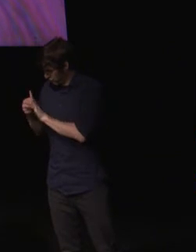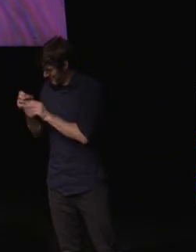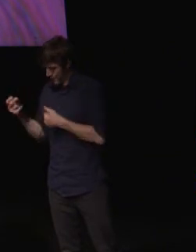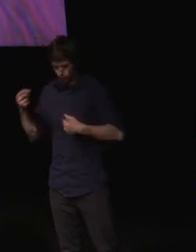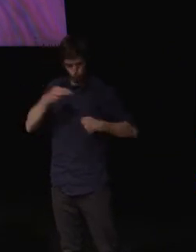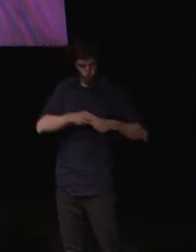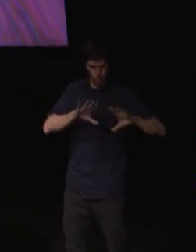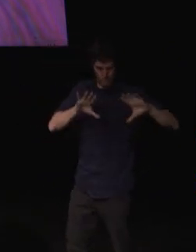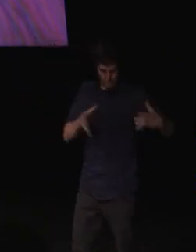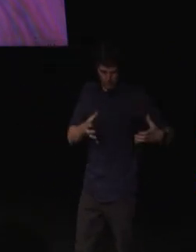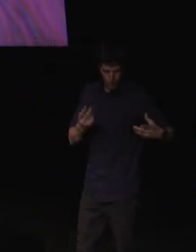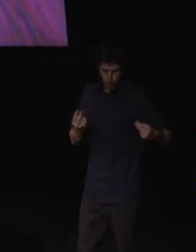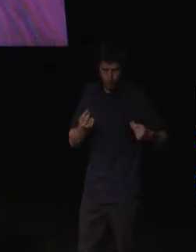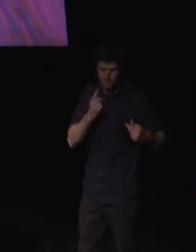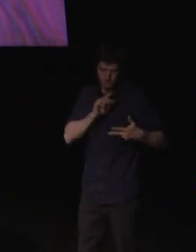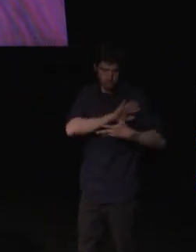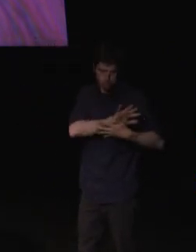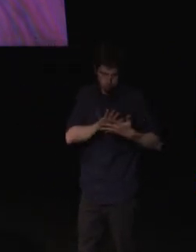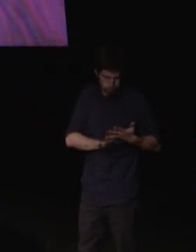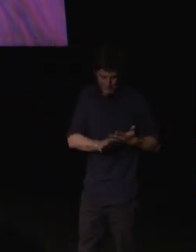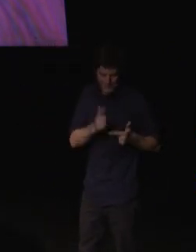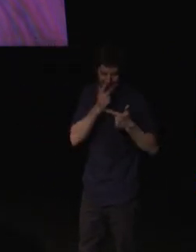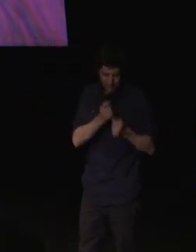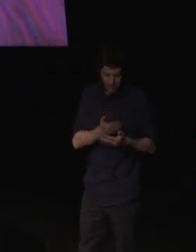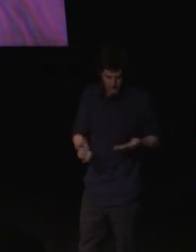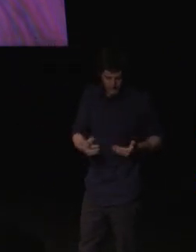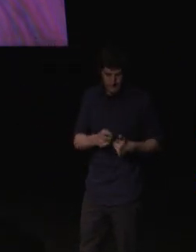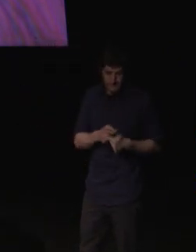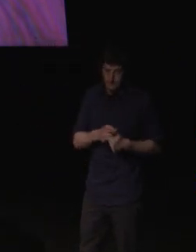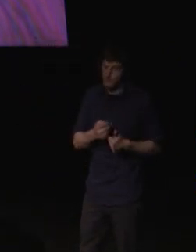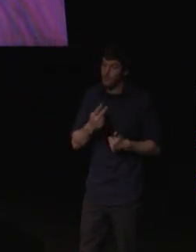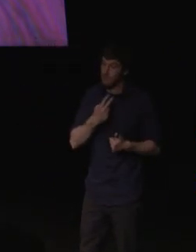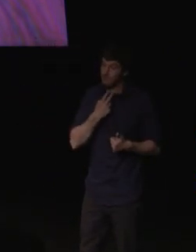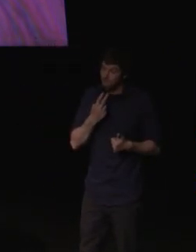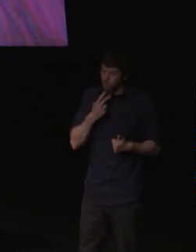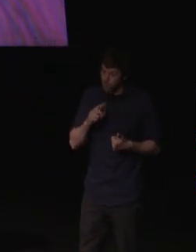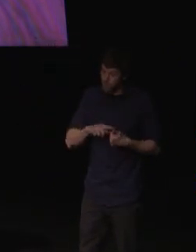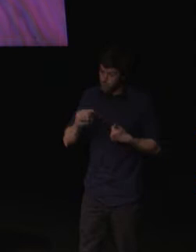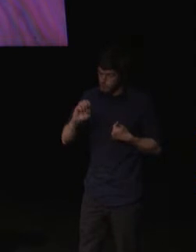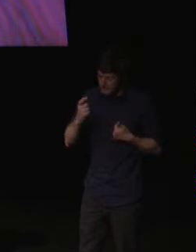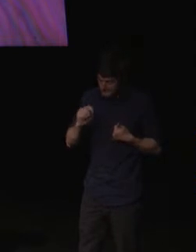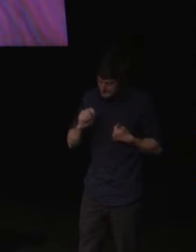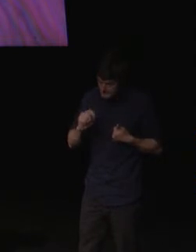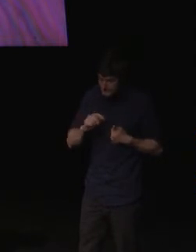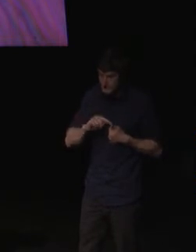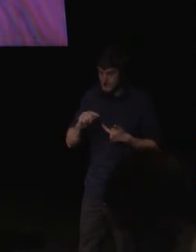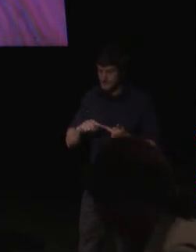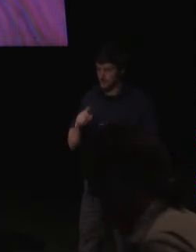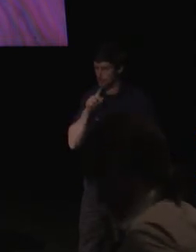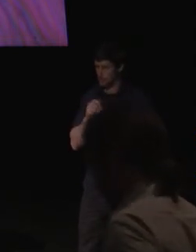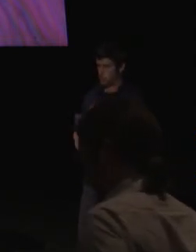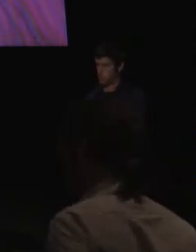Some of other interesting things. Again, talking about the Voice-in-Text chat, it really is just these two APIs.